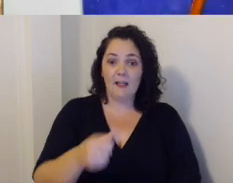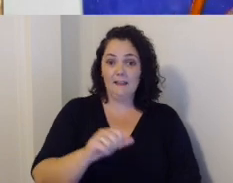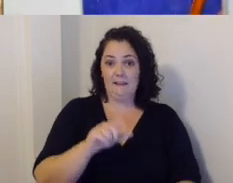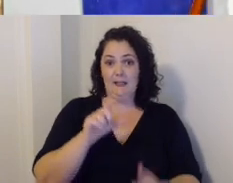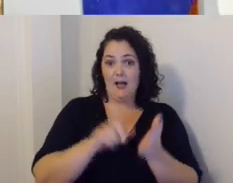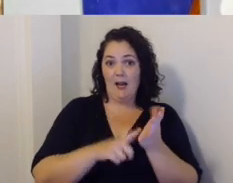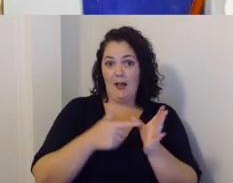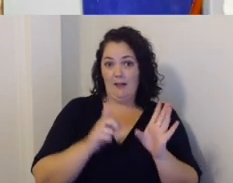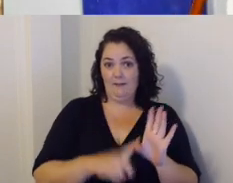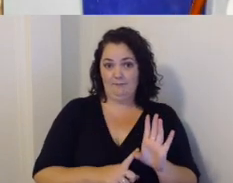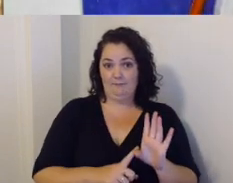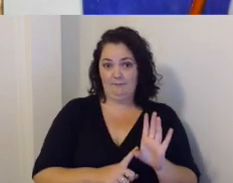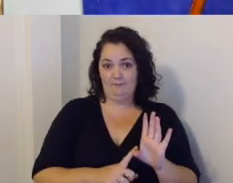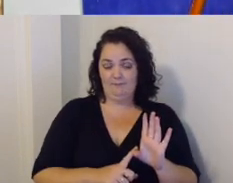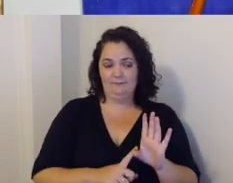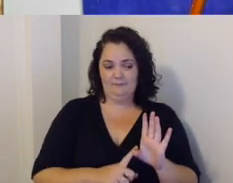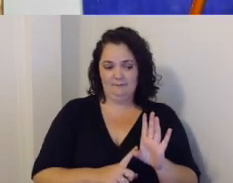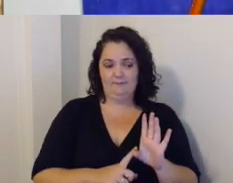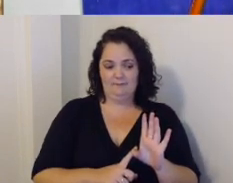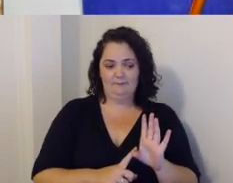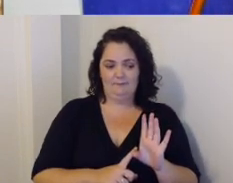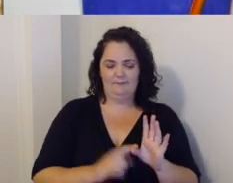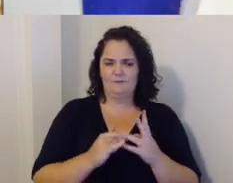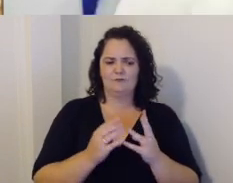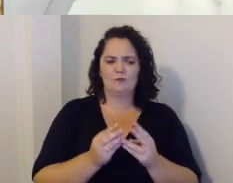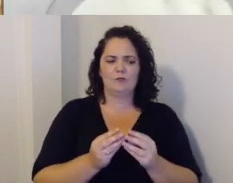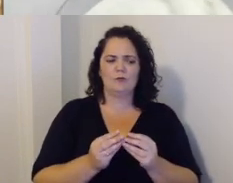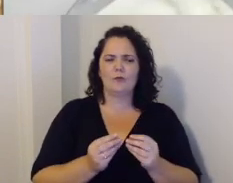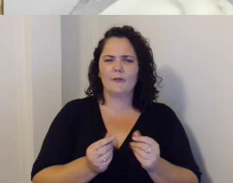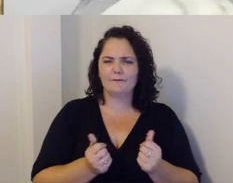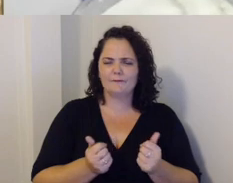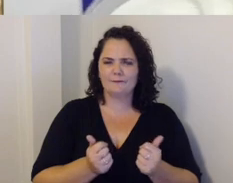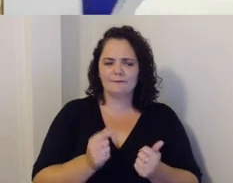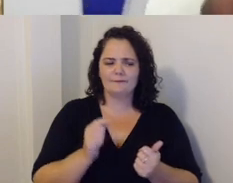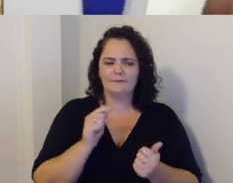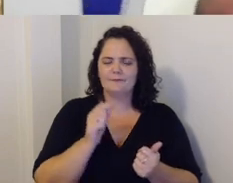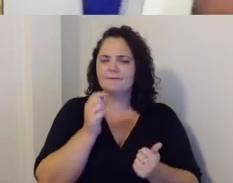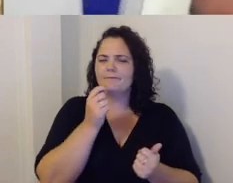clay, this kaolin, this fine white clay and I'm just going to put a tiny bit of that down, this is one